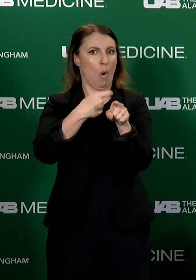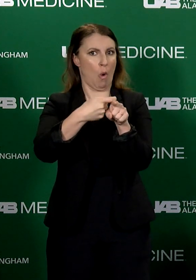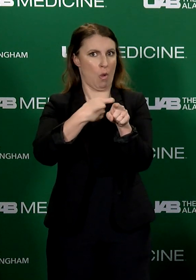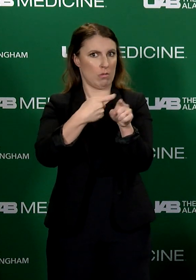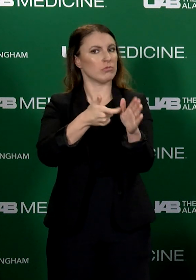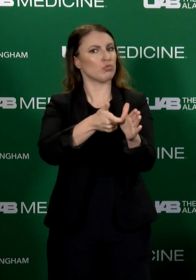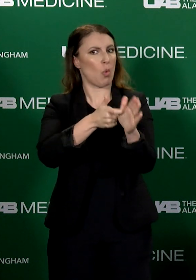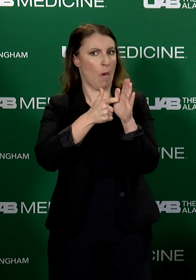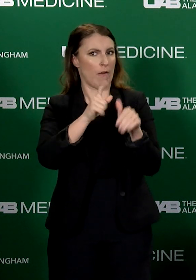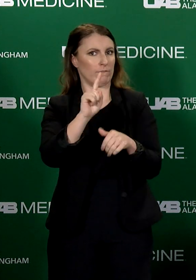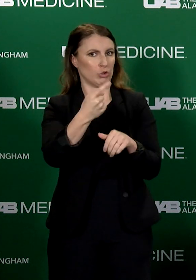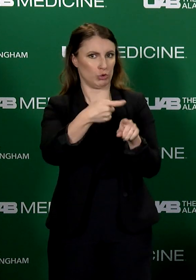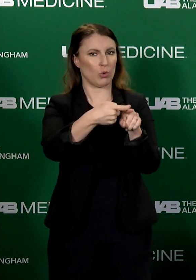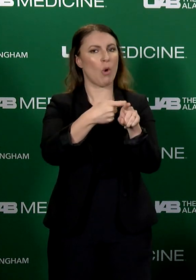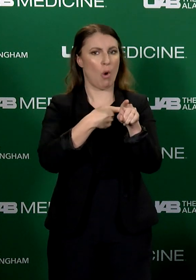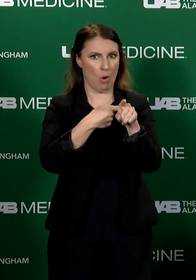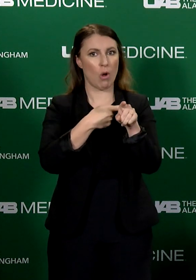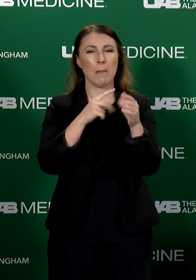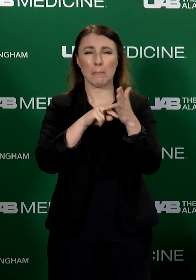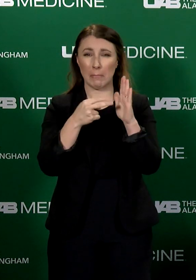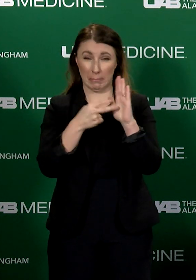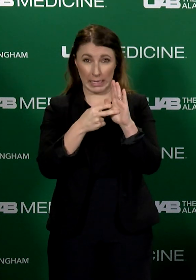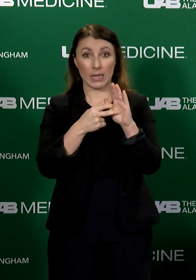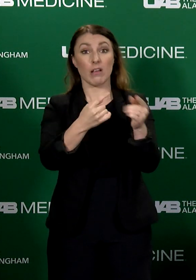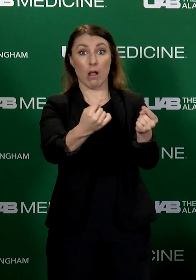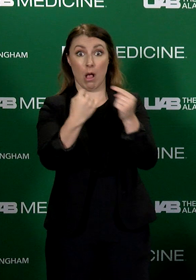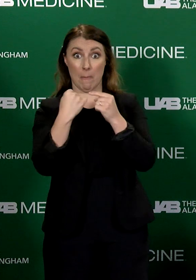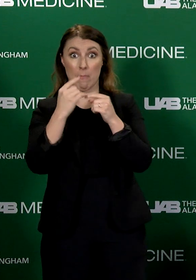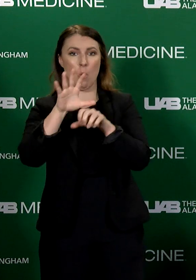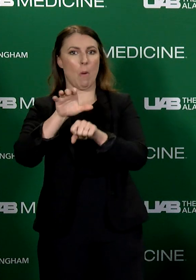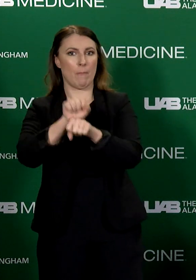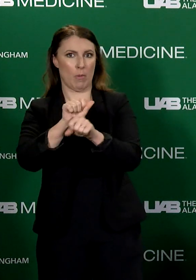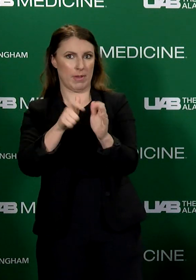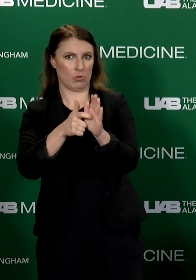they may be screened and so that we may ensure that we use all the limited